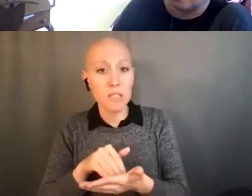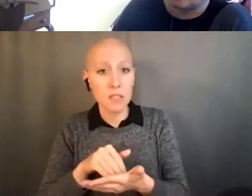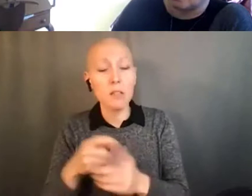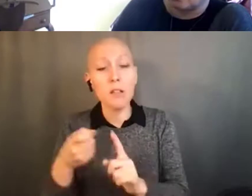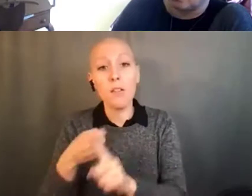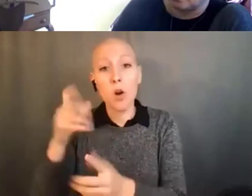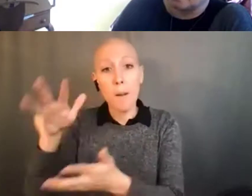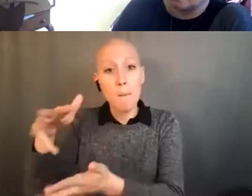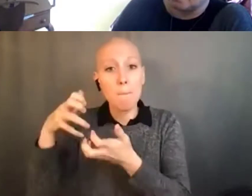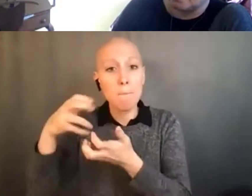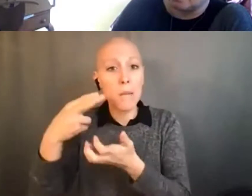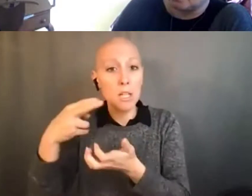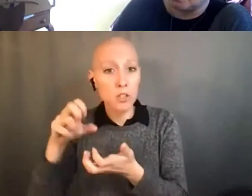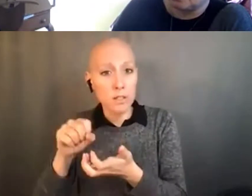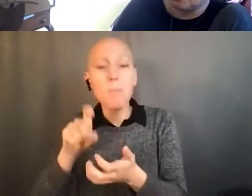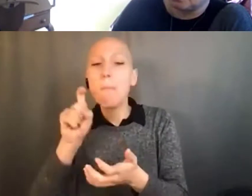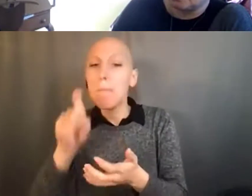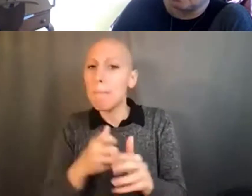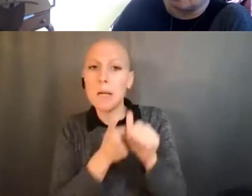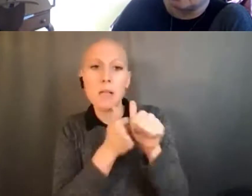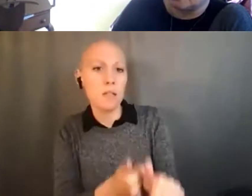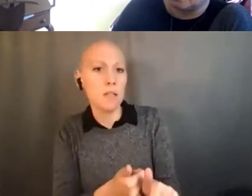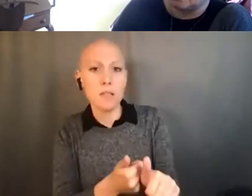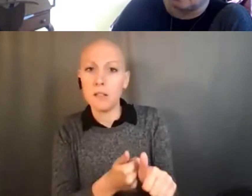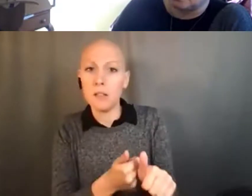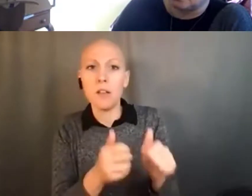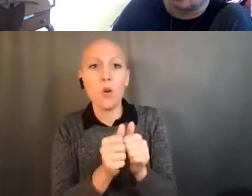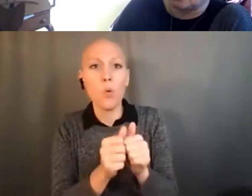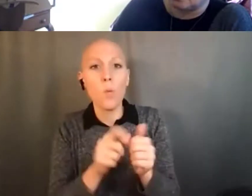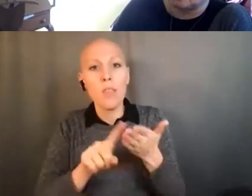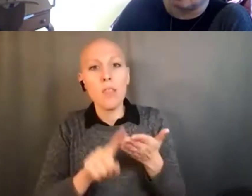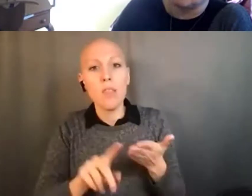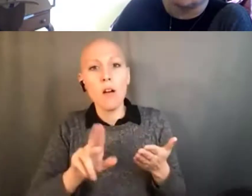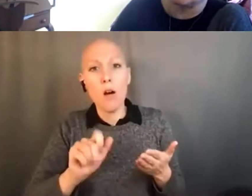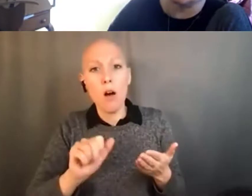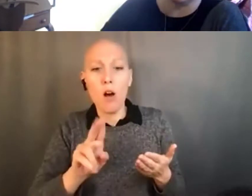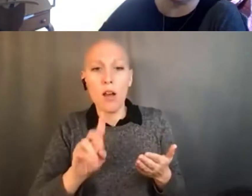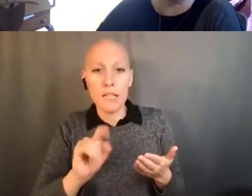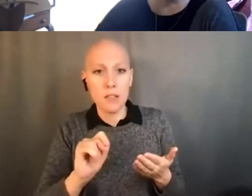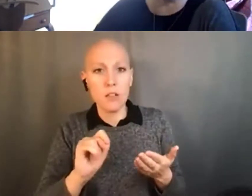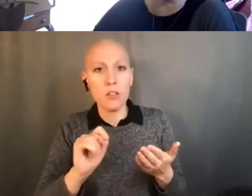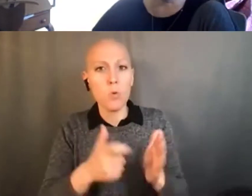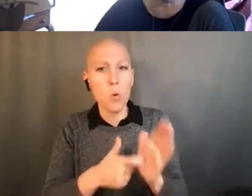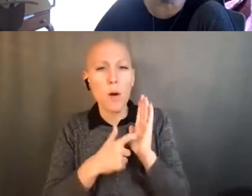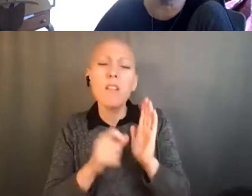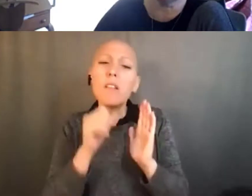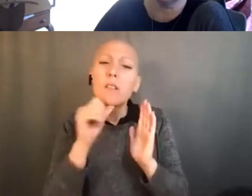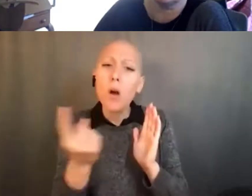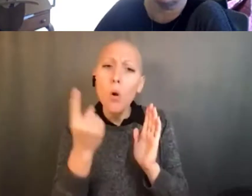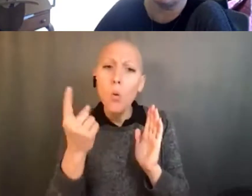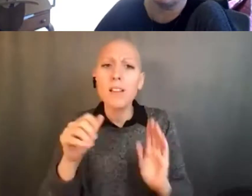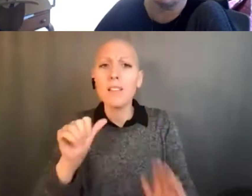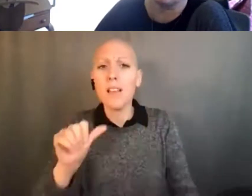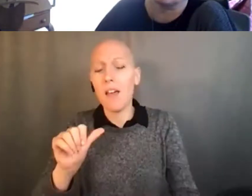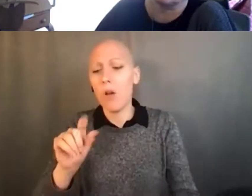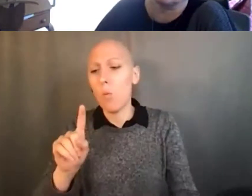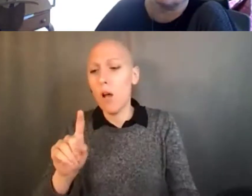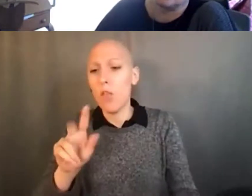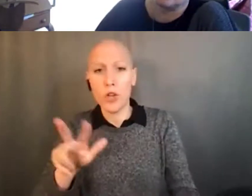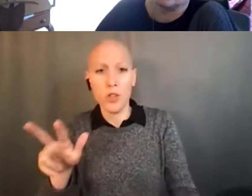It's not always an A133, there are other audit options as well but you would have to comply with the audit requirement.